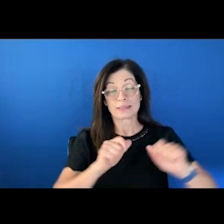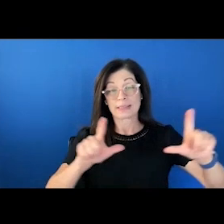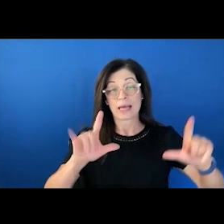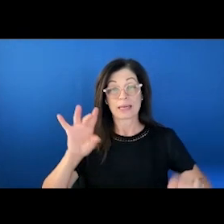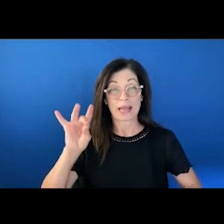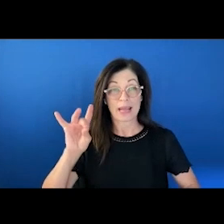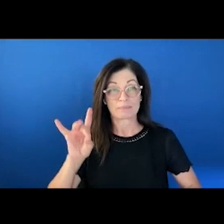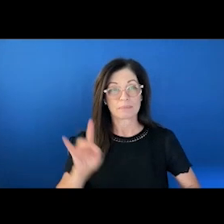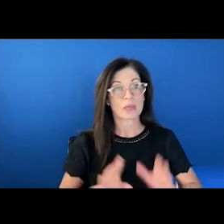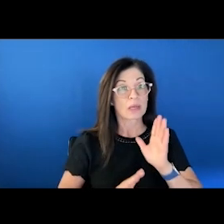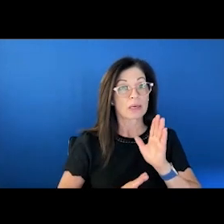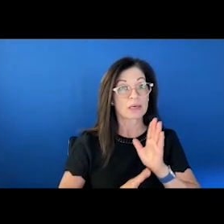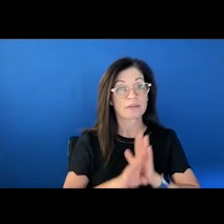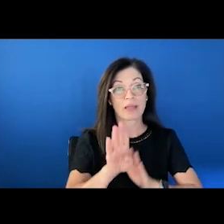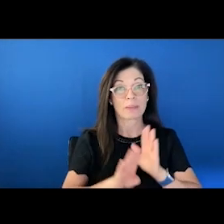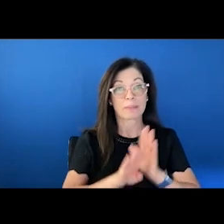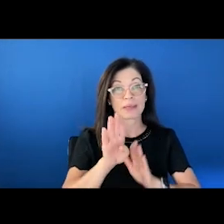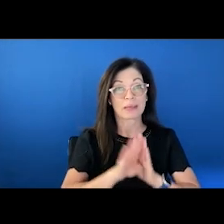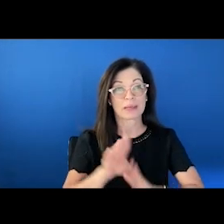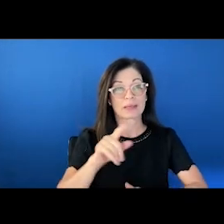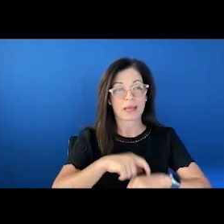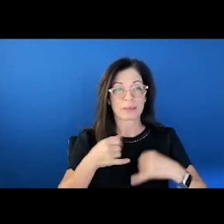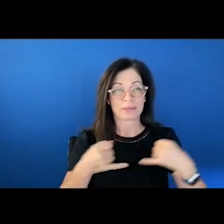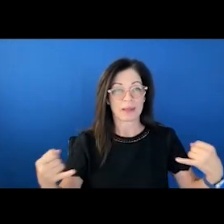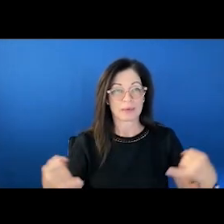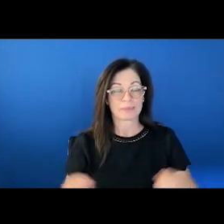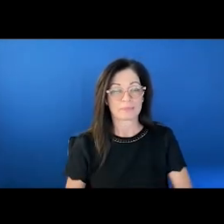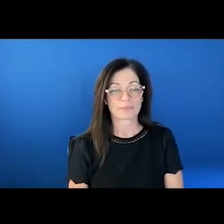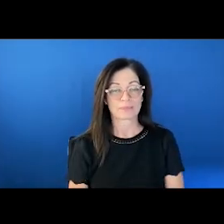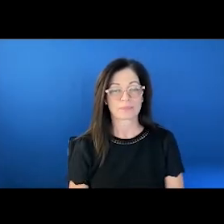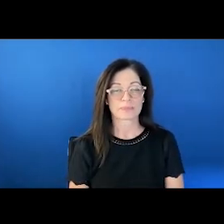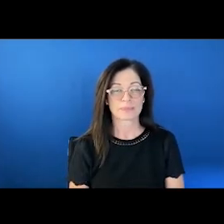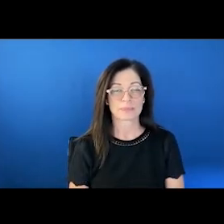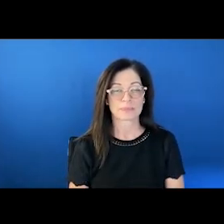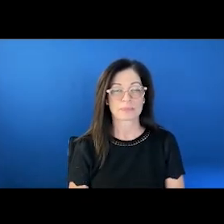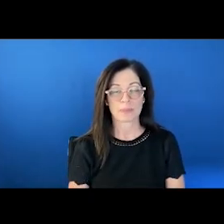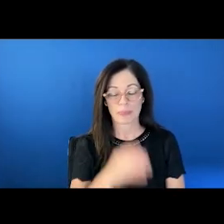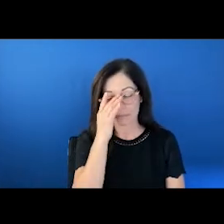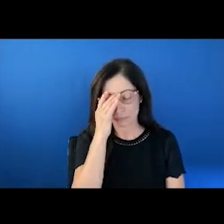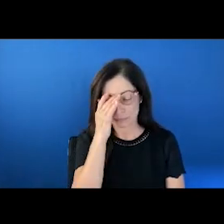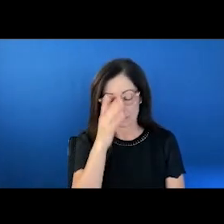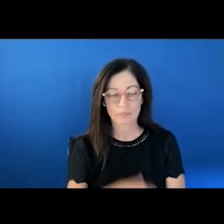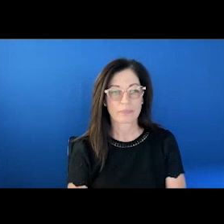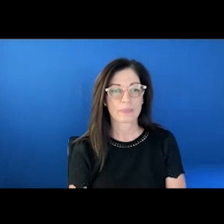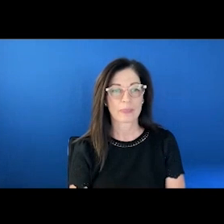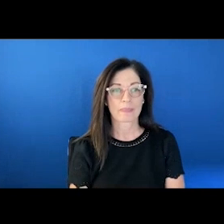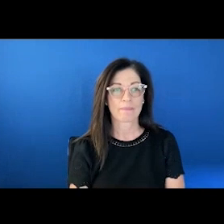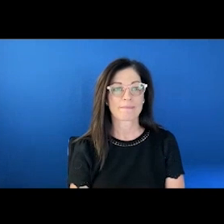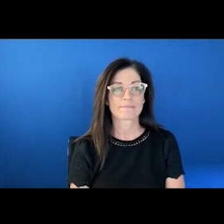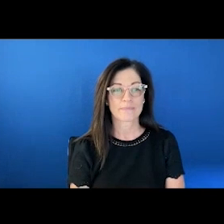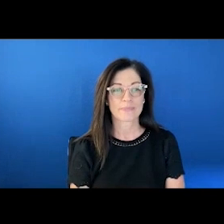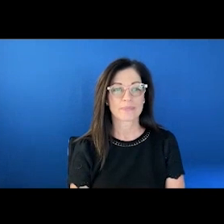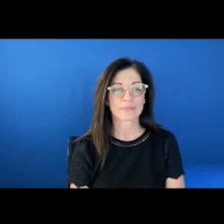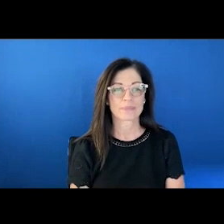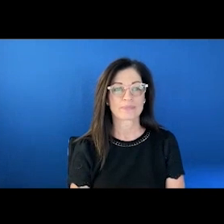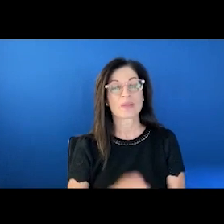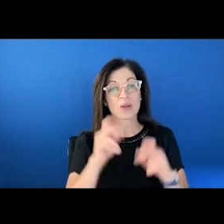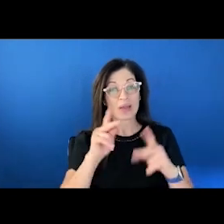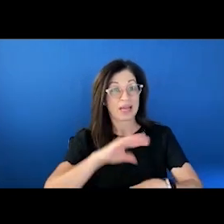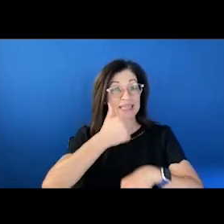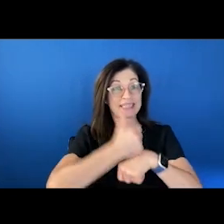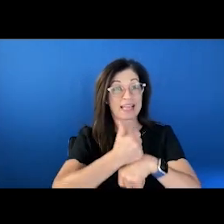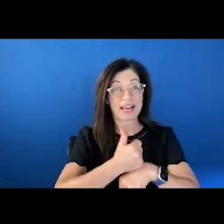Slide 8, Developing a Development Timeline. Ok—Setting a Development Timeline.